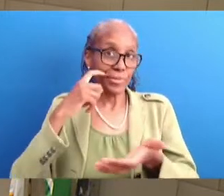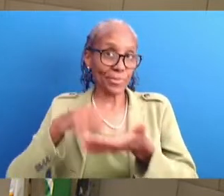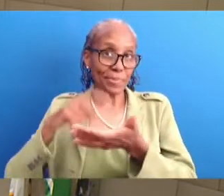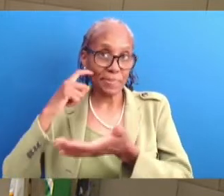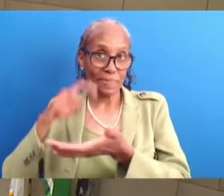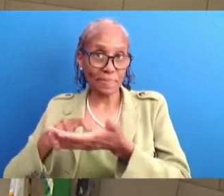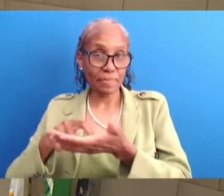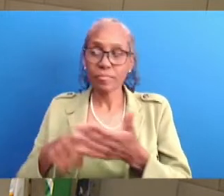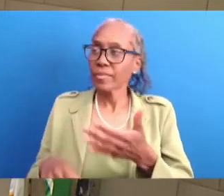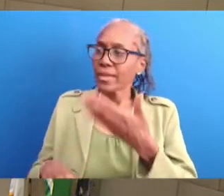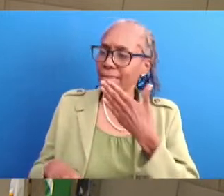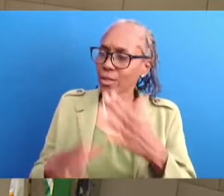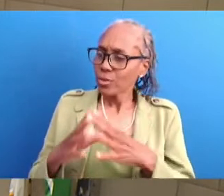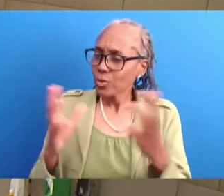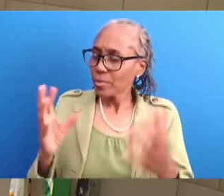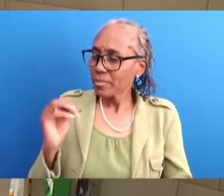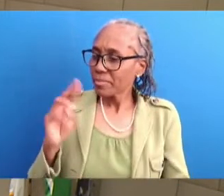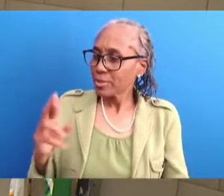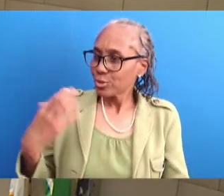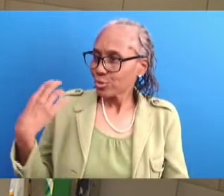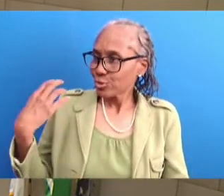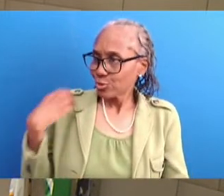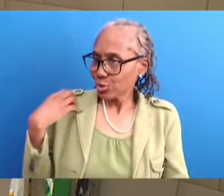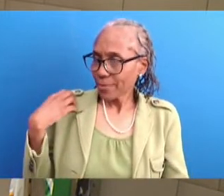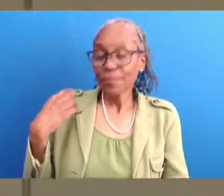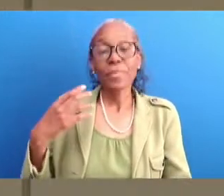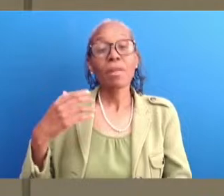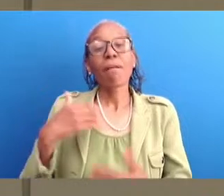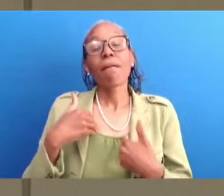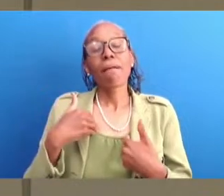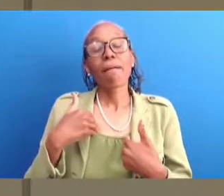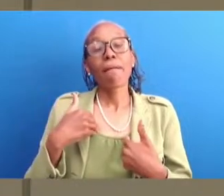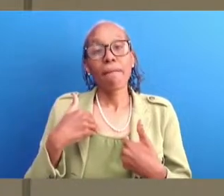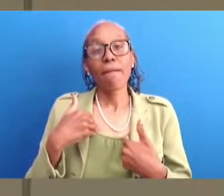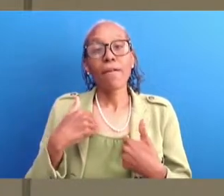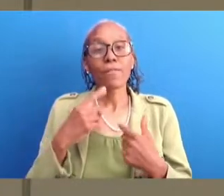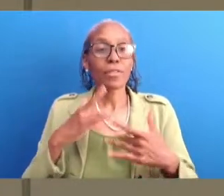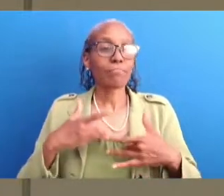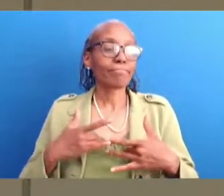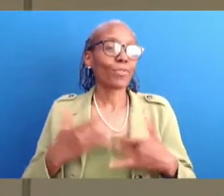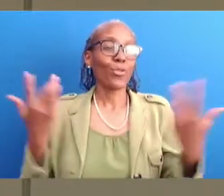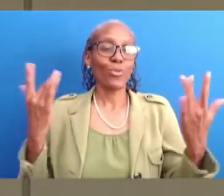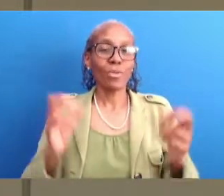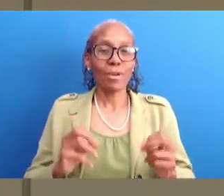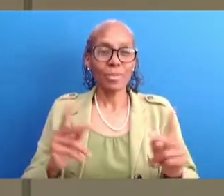LEAD US THROUGH AWARDS AND RECOGNITIONS.